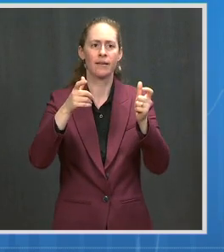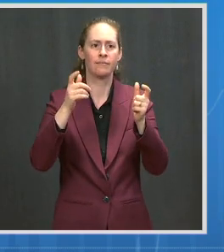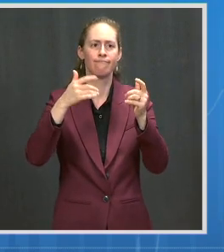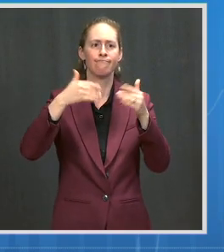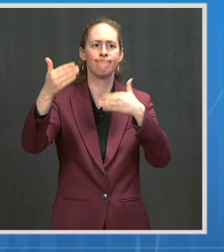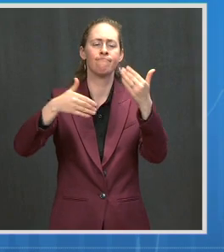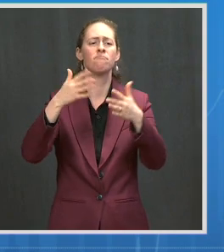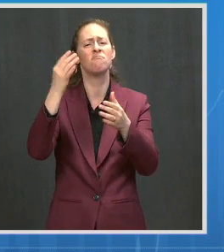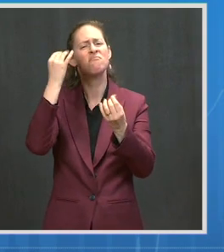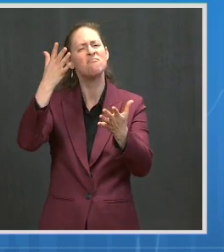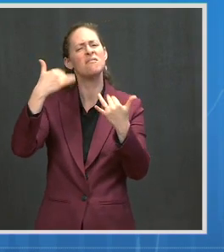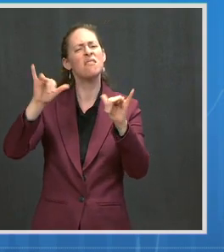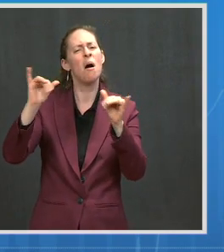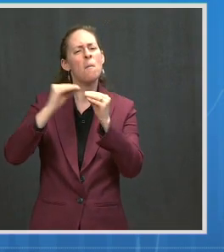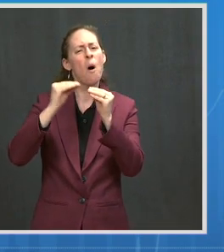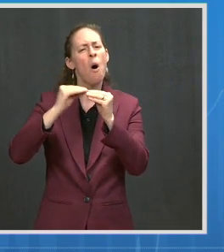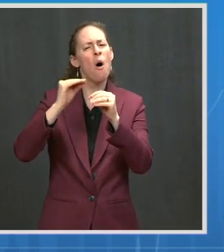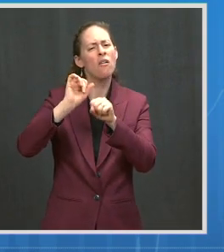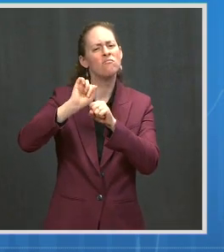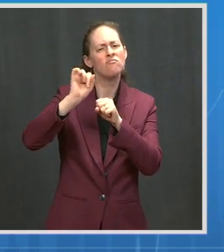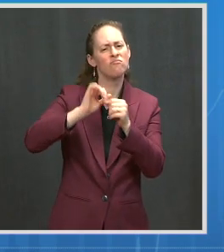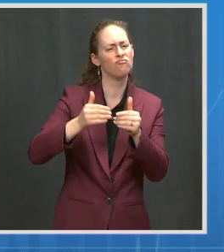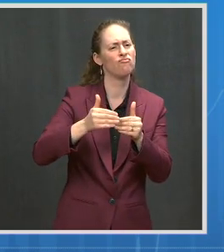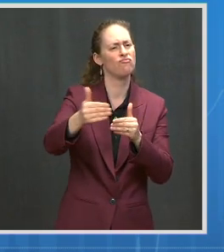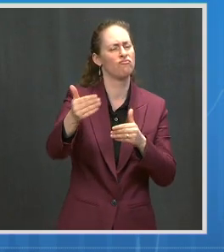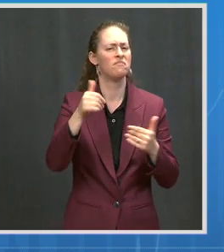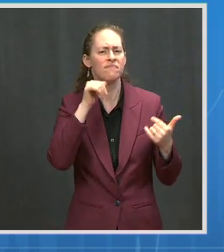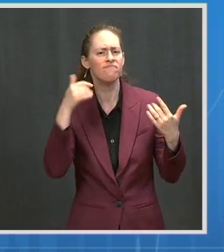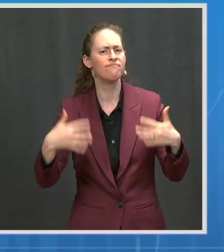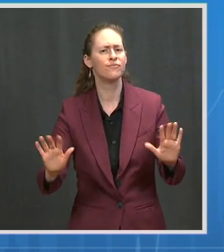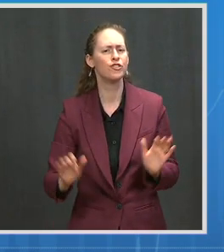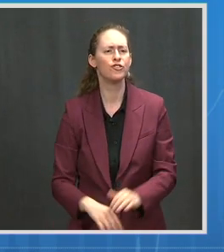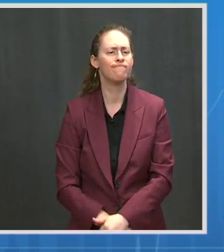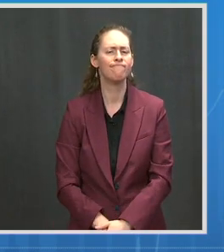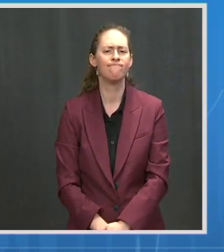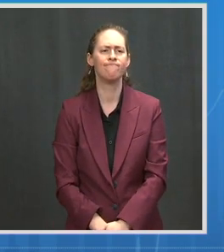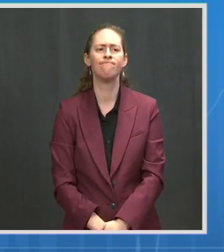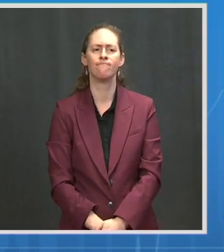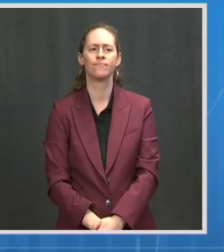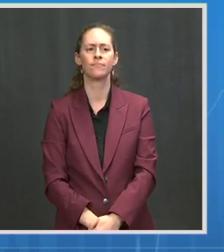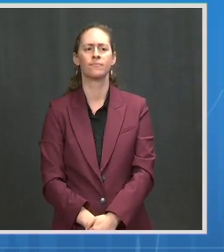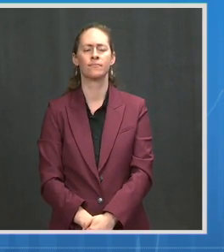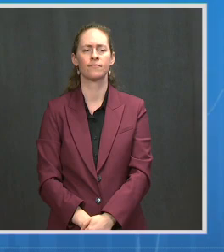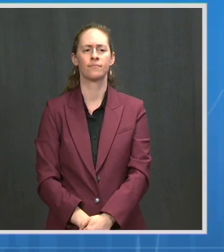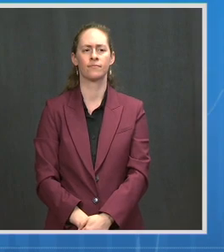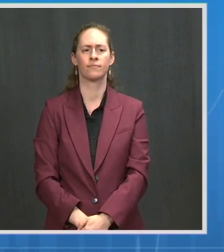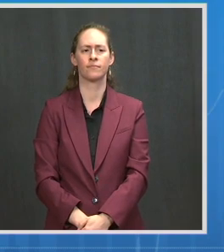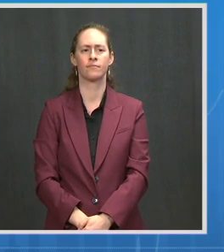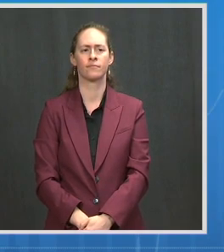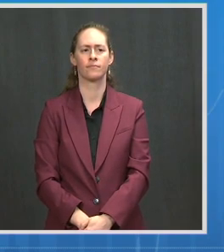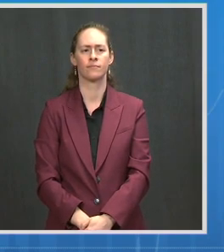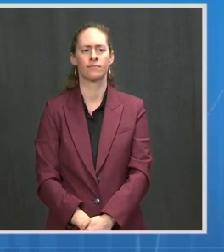We are more than 274 million doses administered. If you haven't yet been vaccinated,